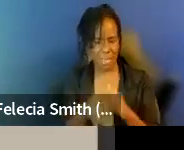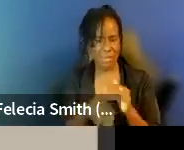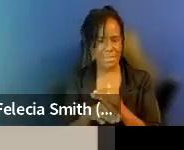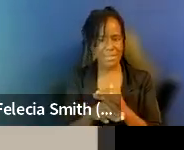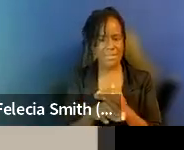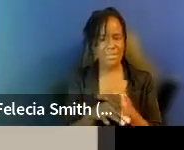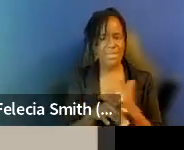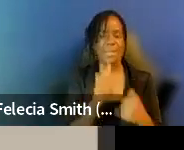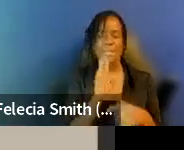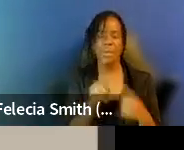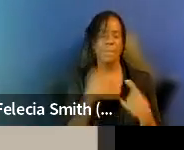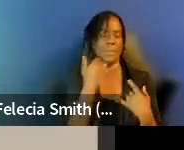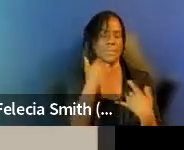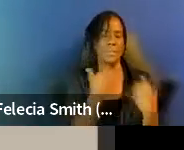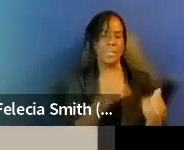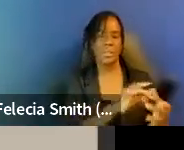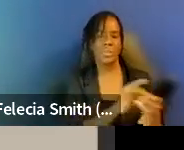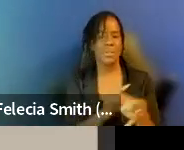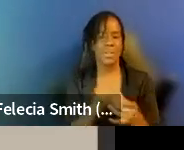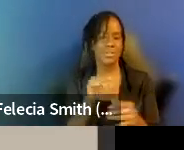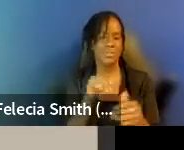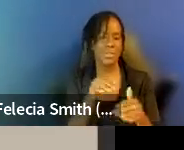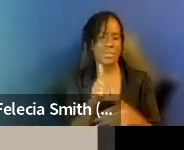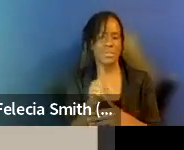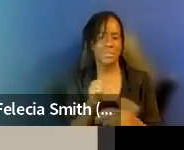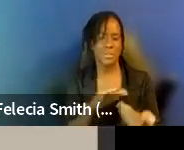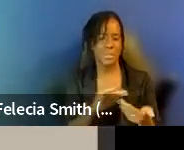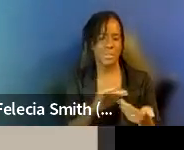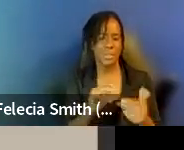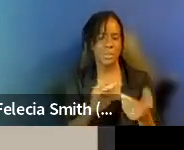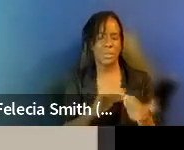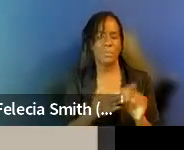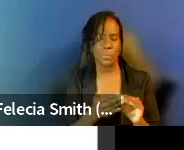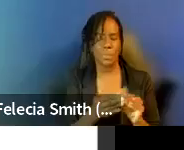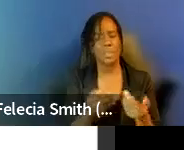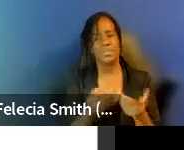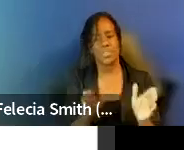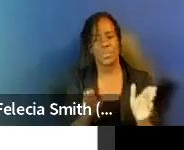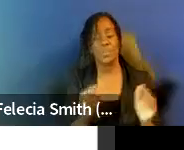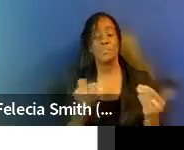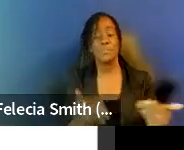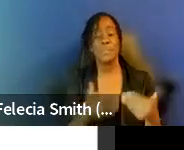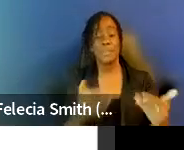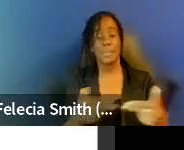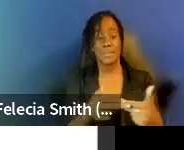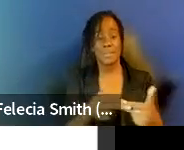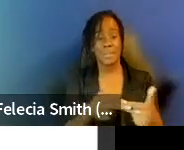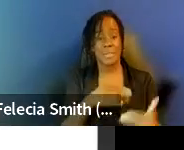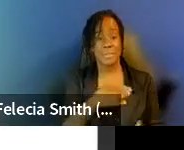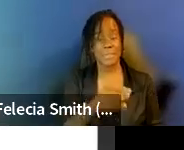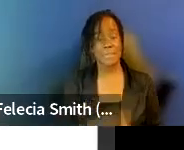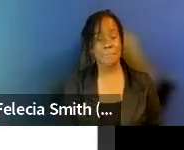And then I'm going to focus on more specifically on the